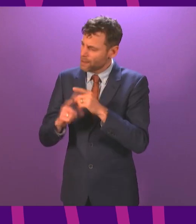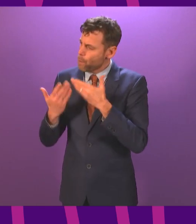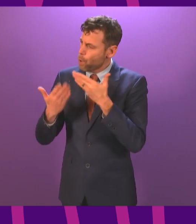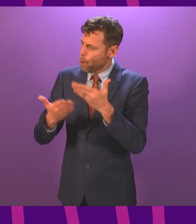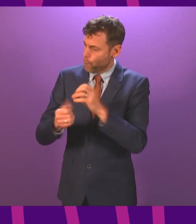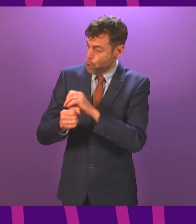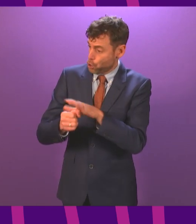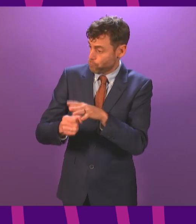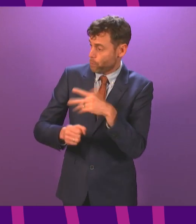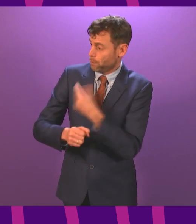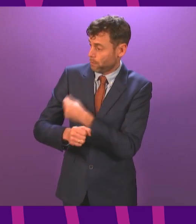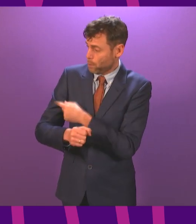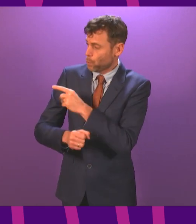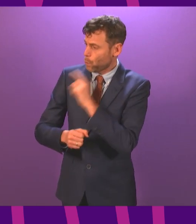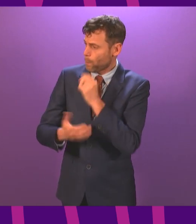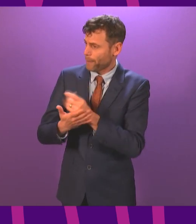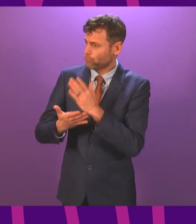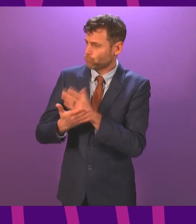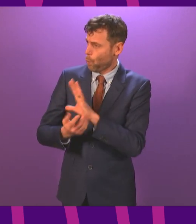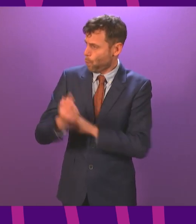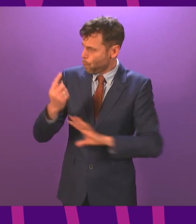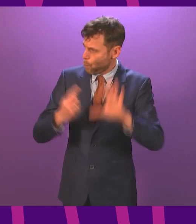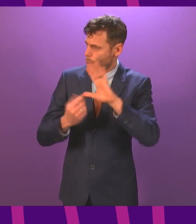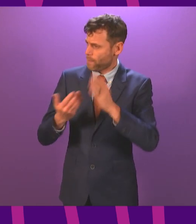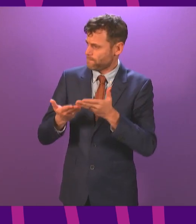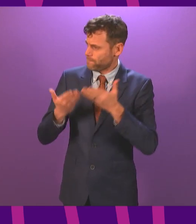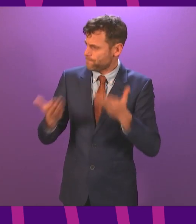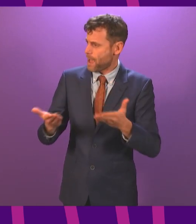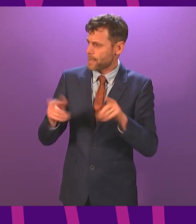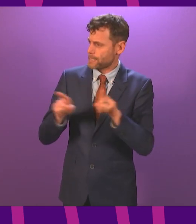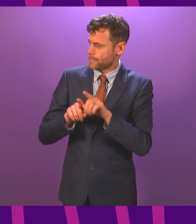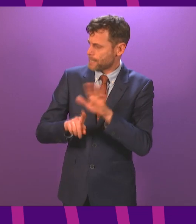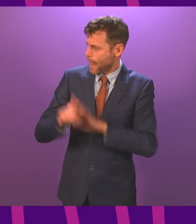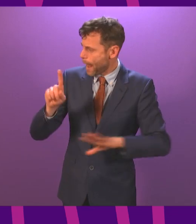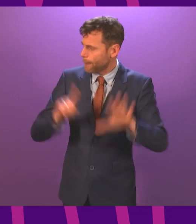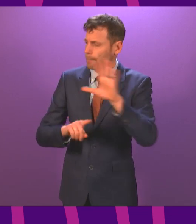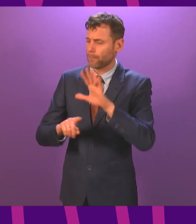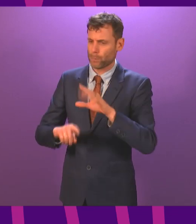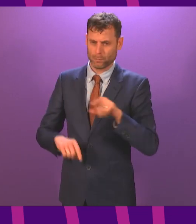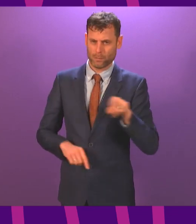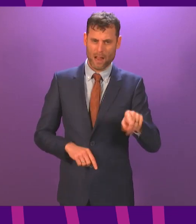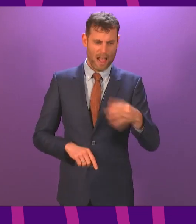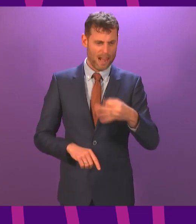allocated to the health board, that everyone who needs the vaccine will get it and that the programme will be handled better than that for the flu vaccine?